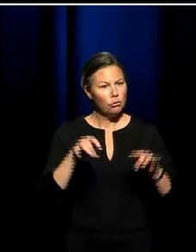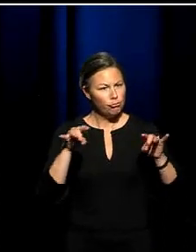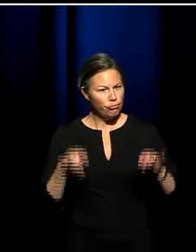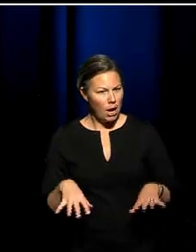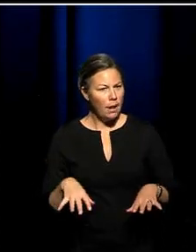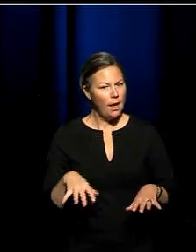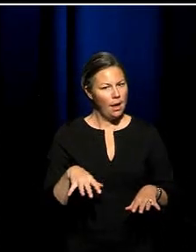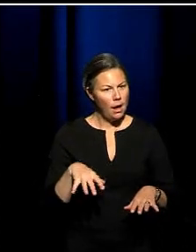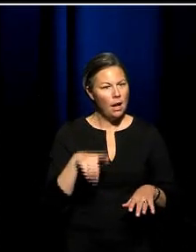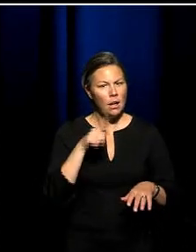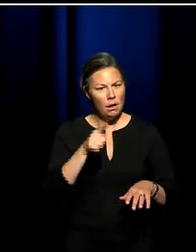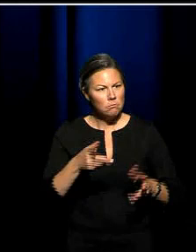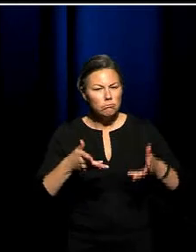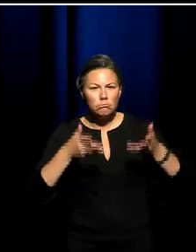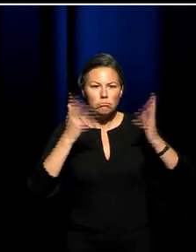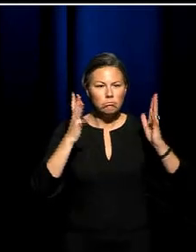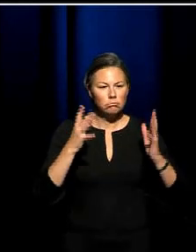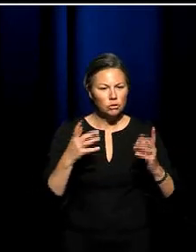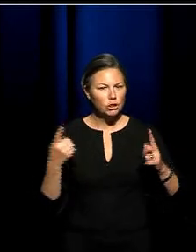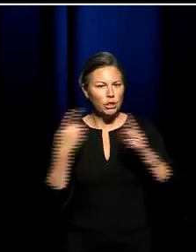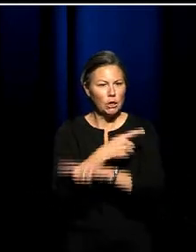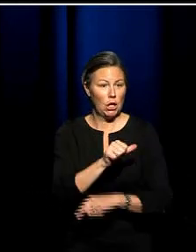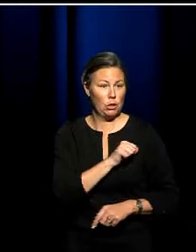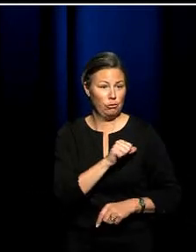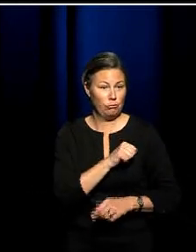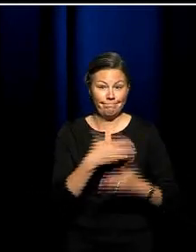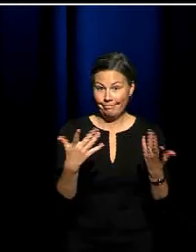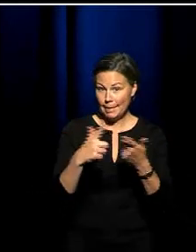attitudes. We only have to think of the Commonwealth Parliament legislating to